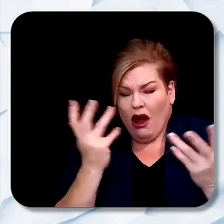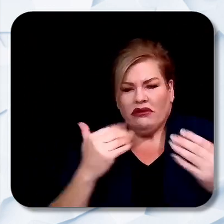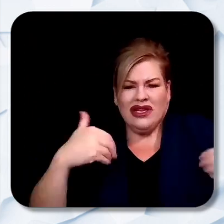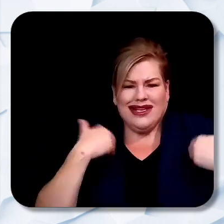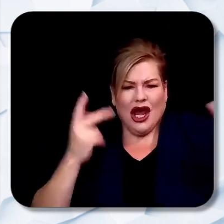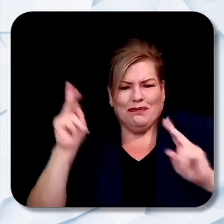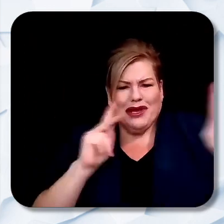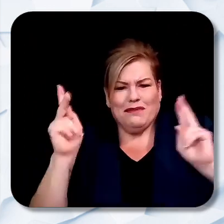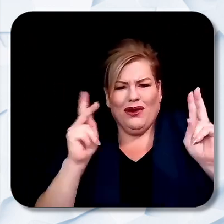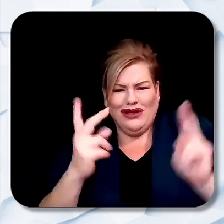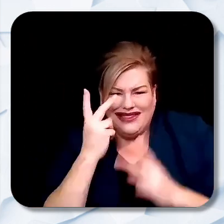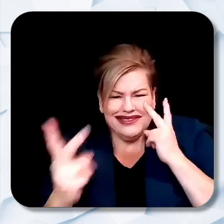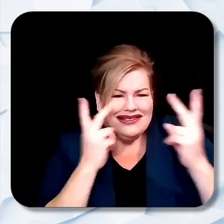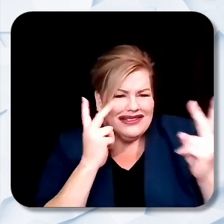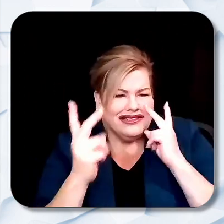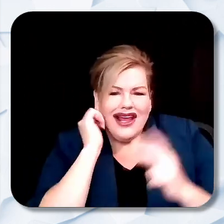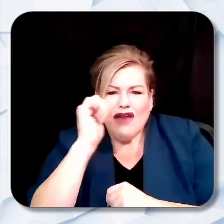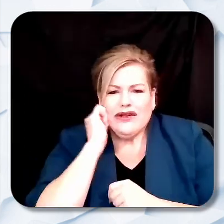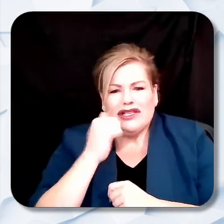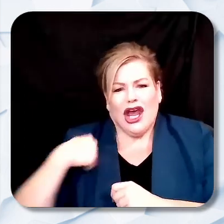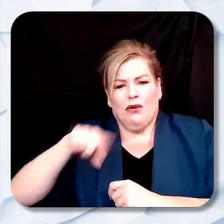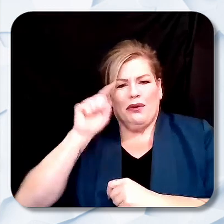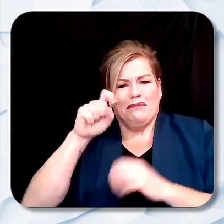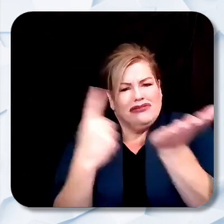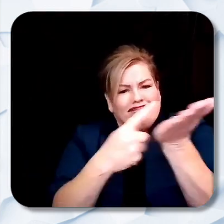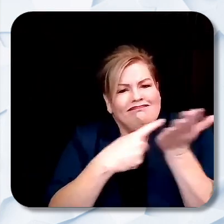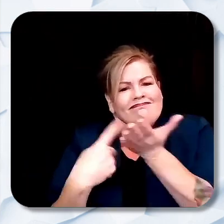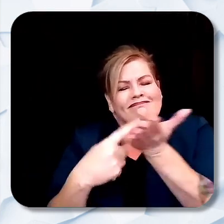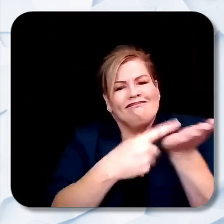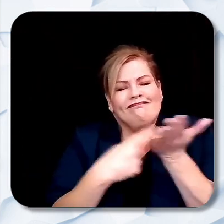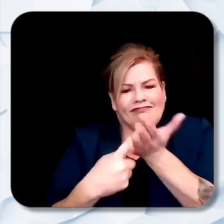every day, and we have to talk about it because, you know, anytime. I have these conversations